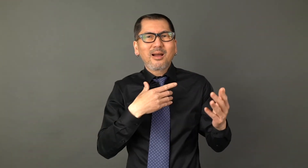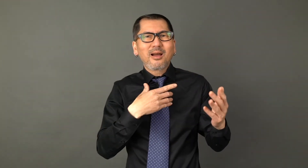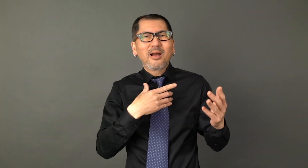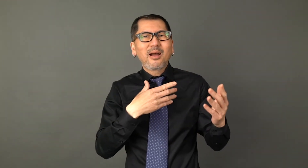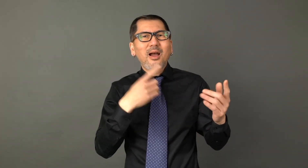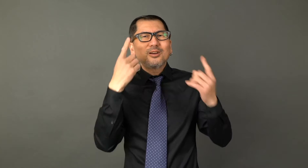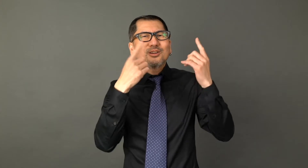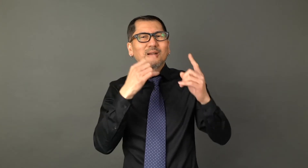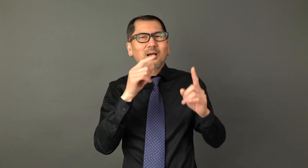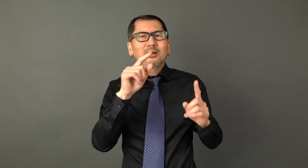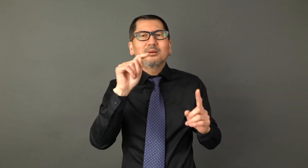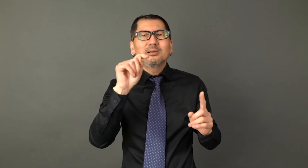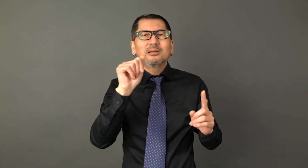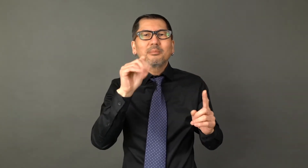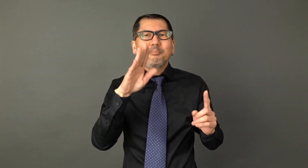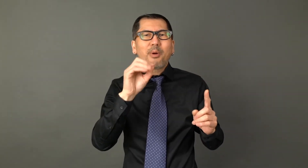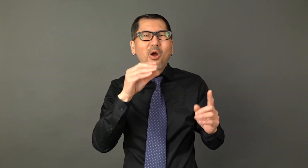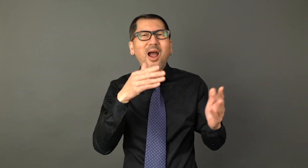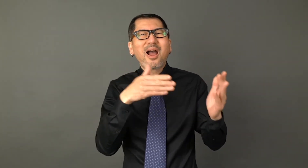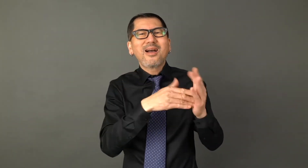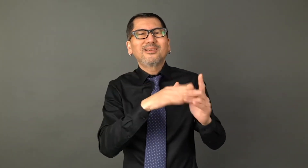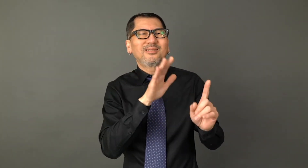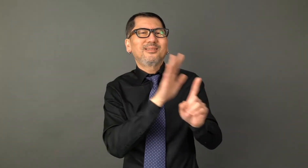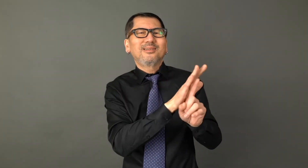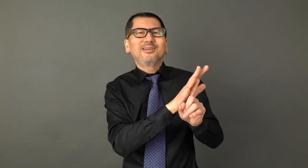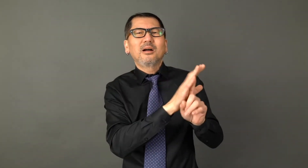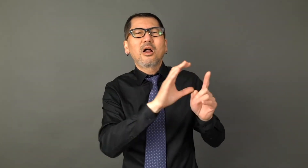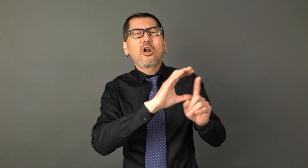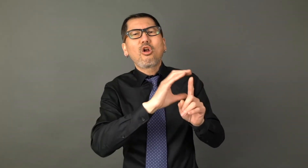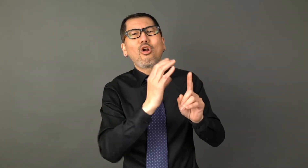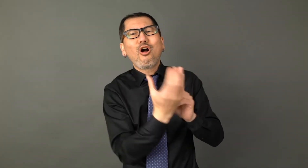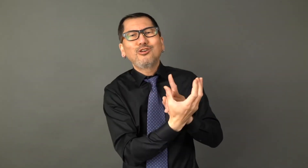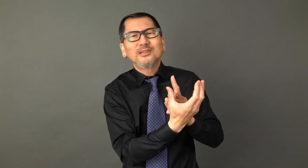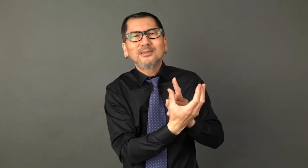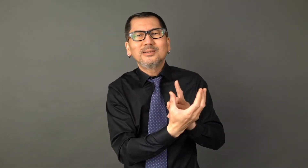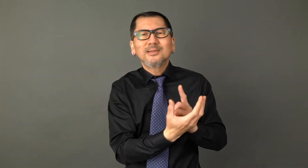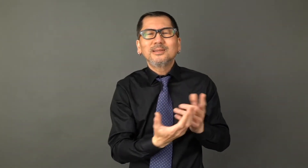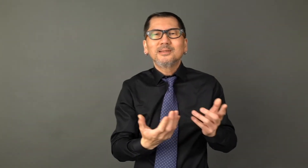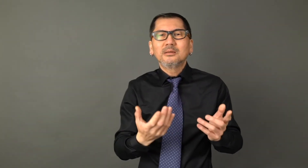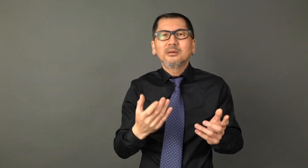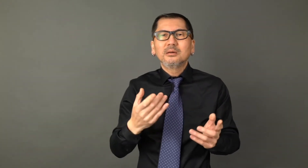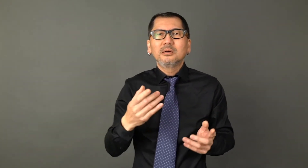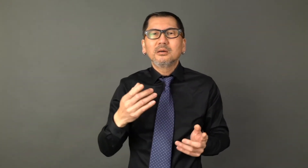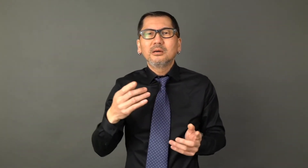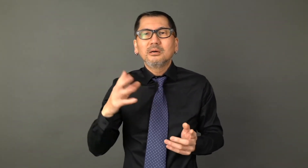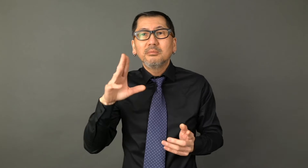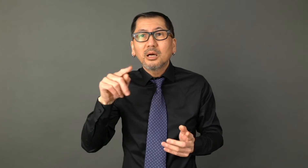In general, a scheduling coordinator who was Vietnamese would be familiar with Asian culture;